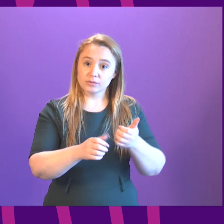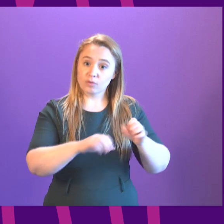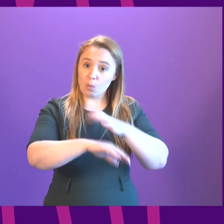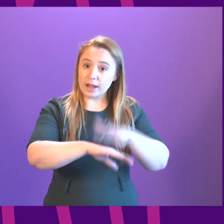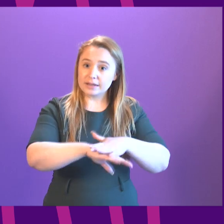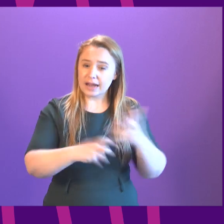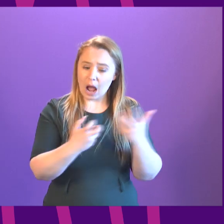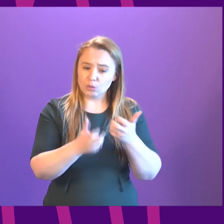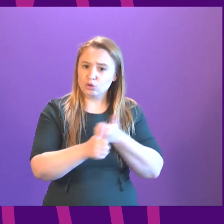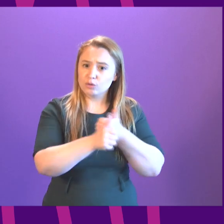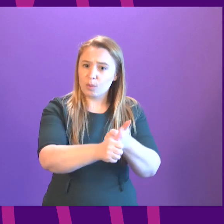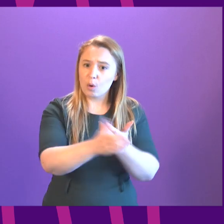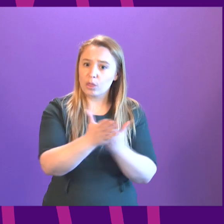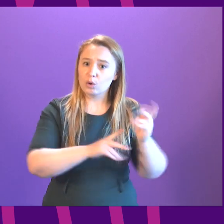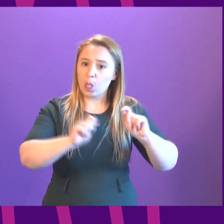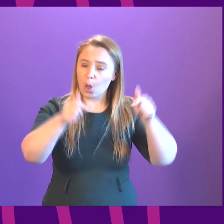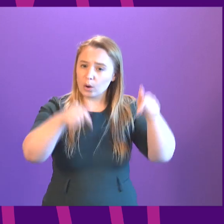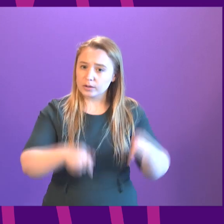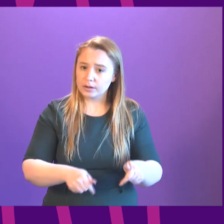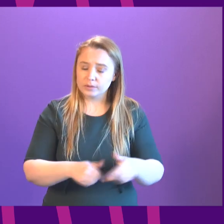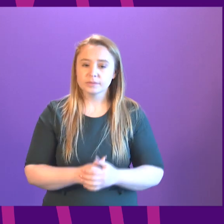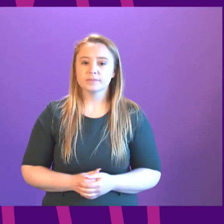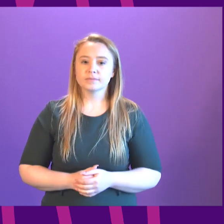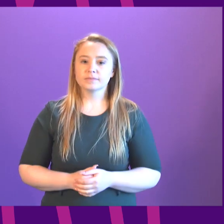The First Minister: This is a really tough time for the wedding